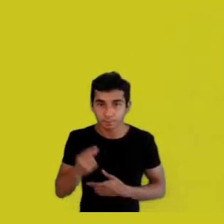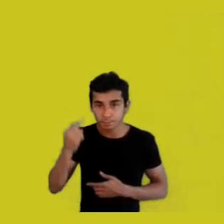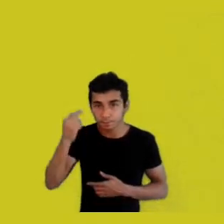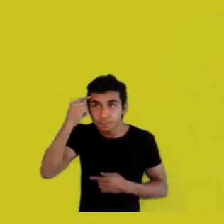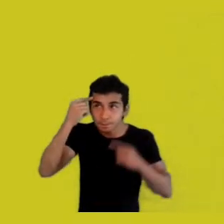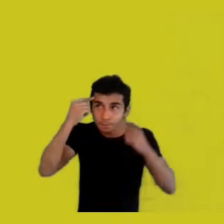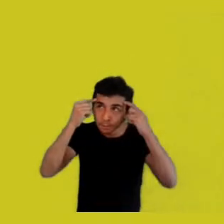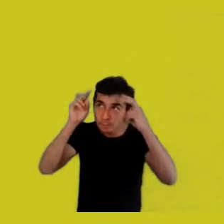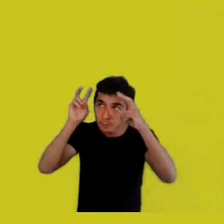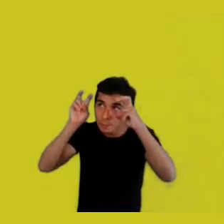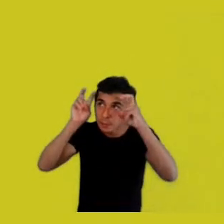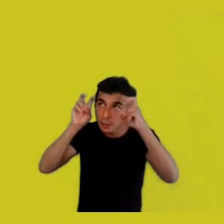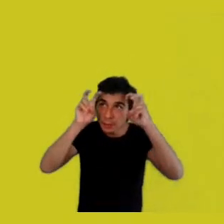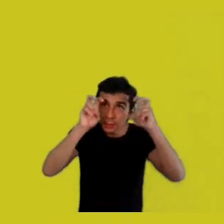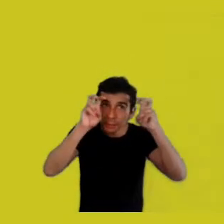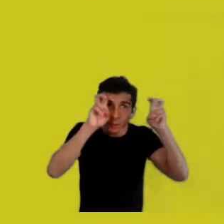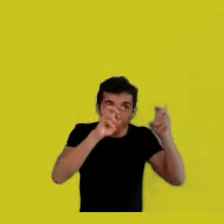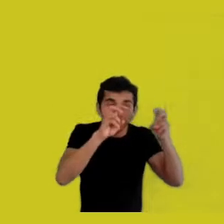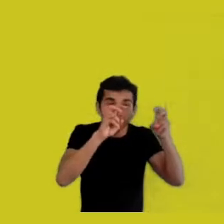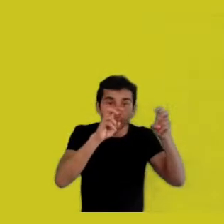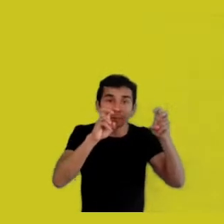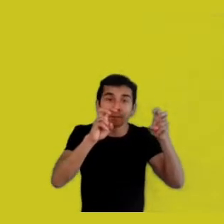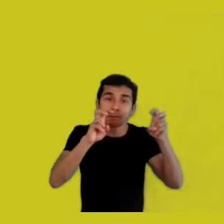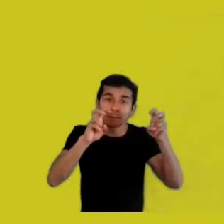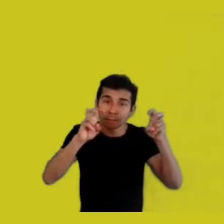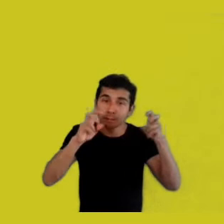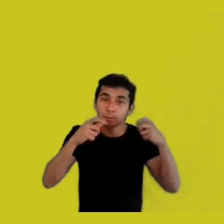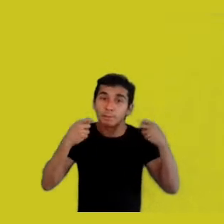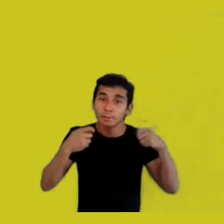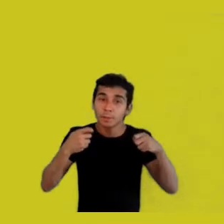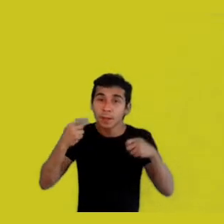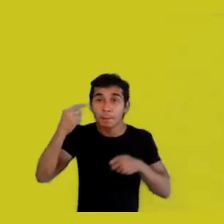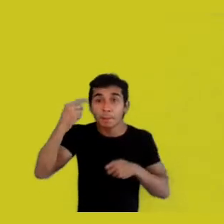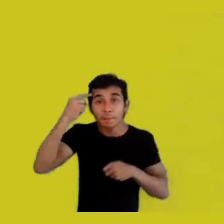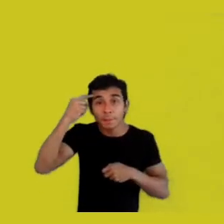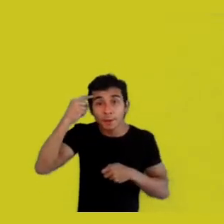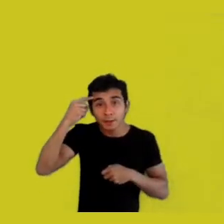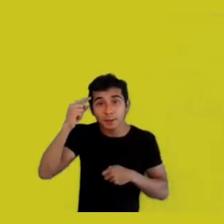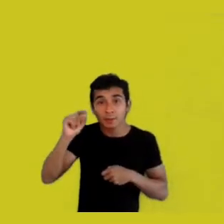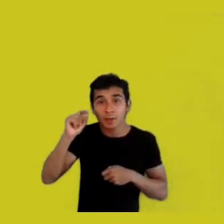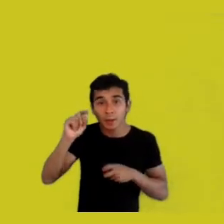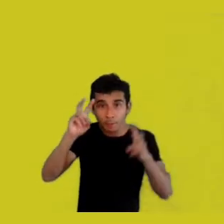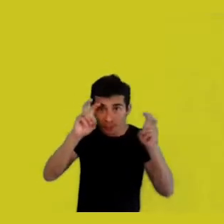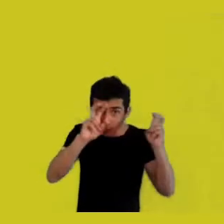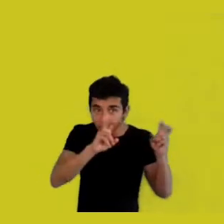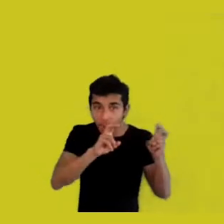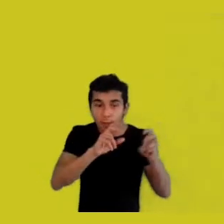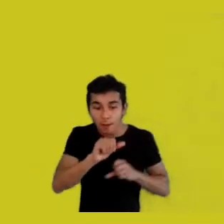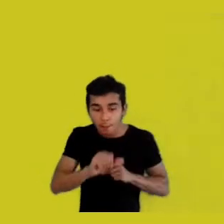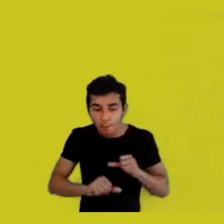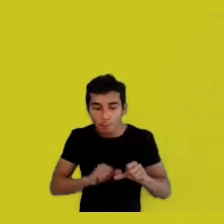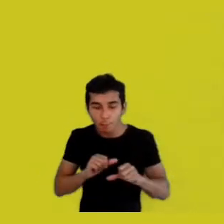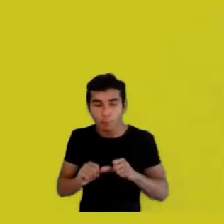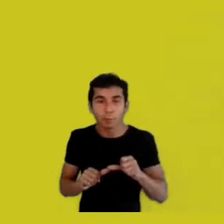has to find other ways to operate, because otherwise we always get back to the same “or” question: